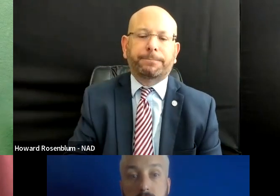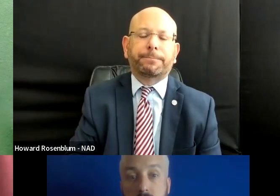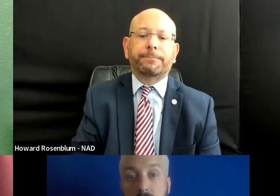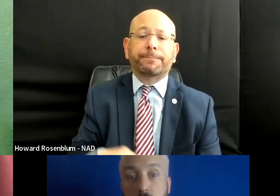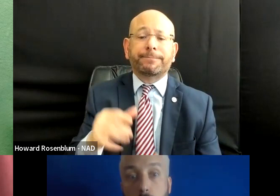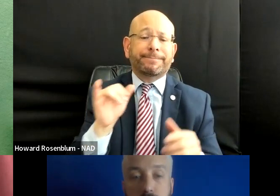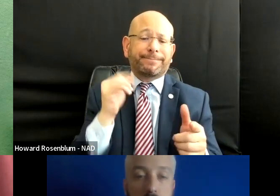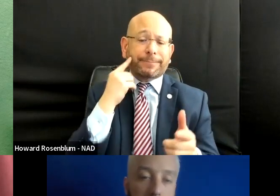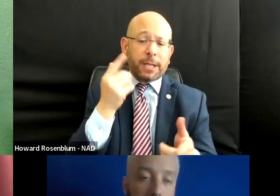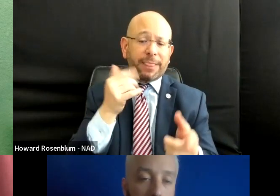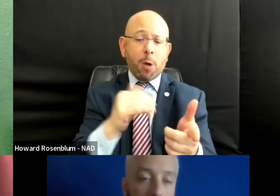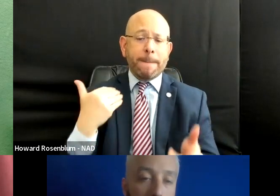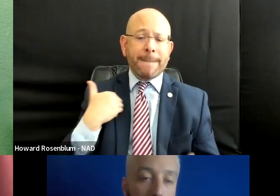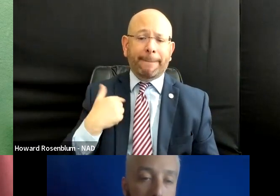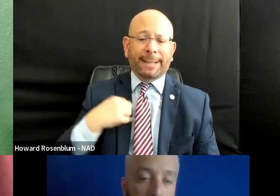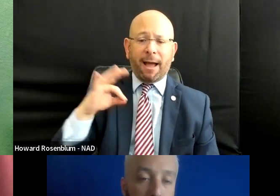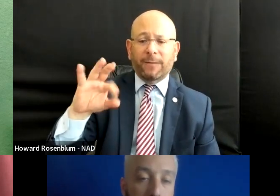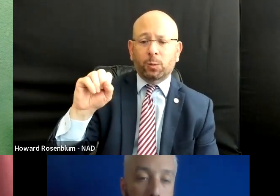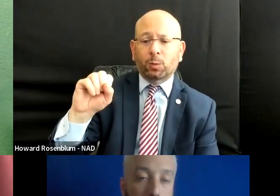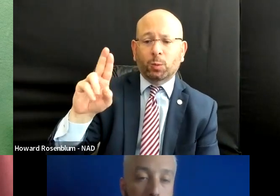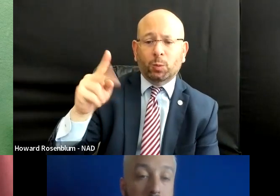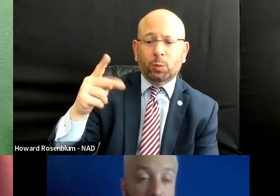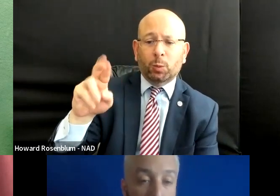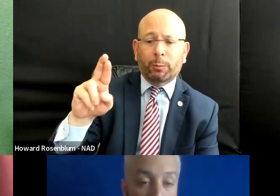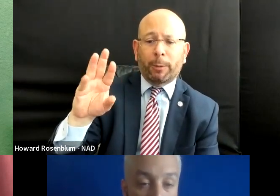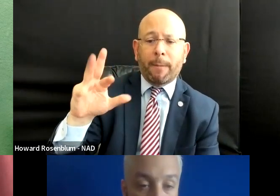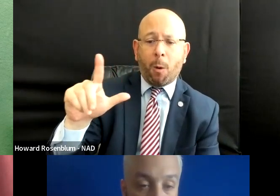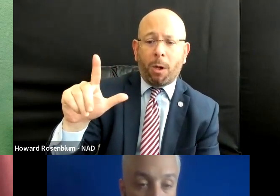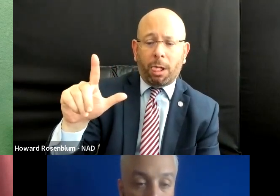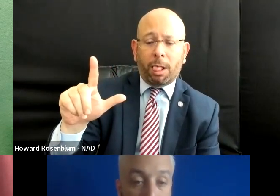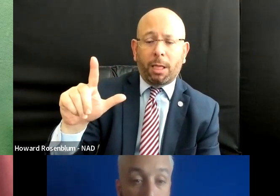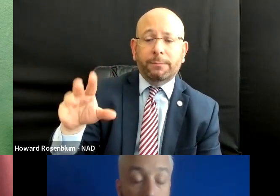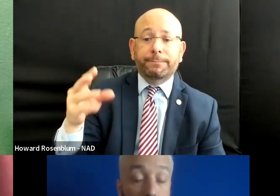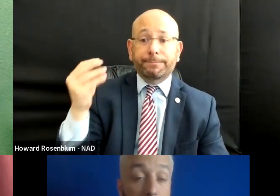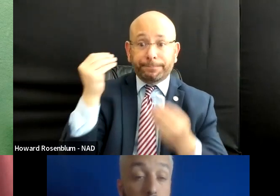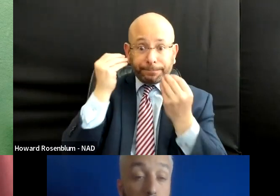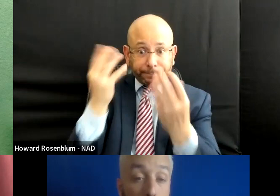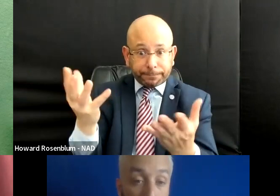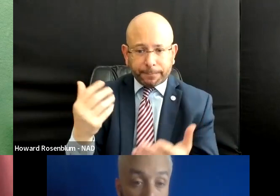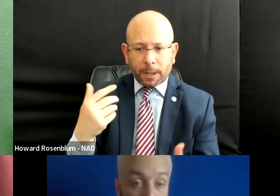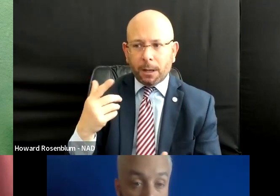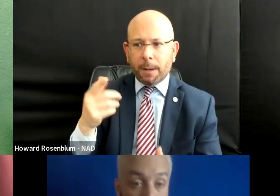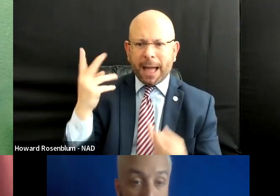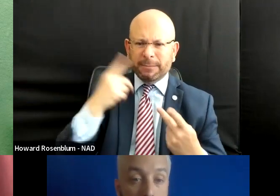local mayors or officials so when someone logs on, they know the icon is always in the same